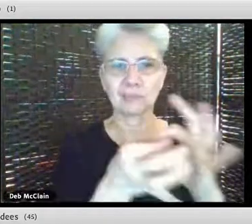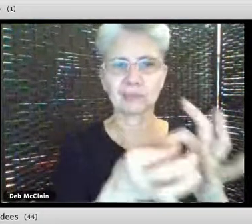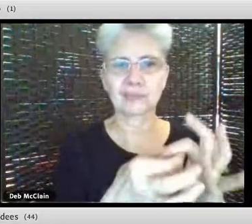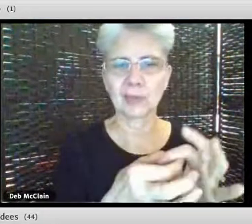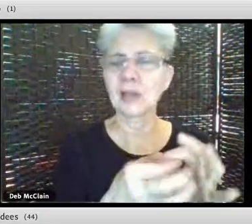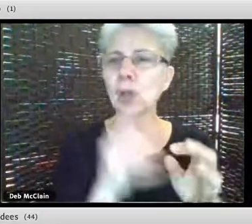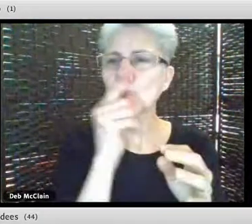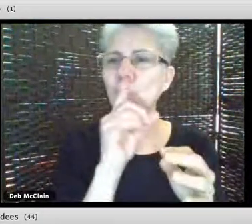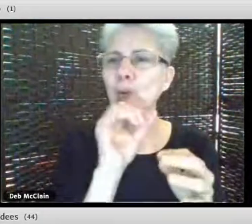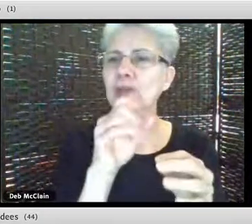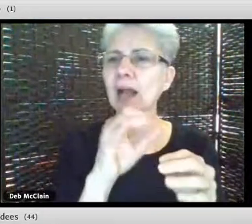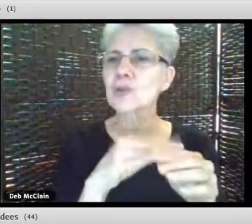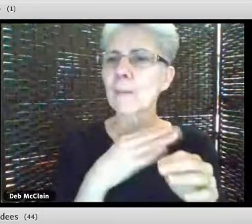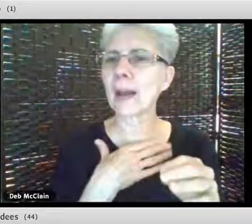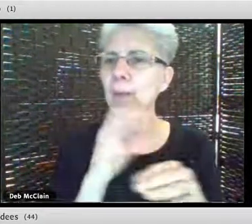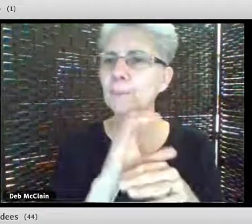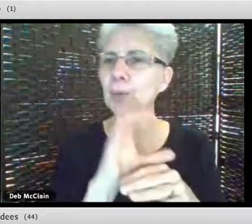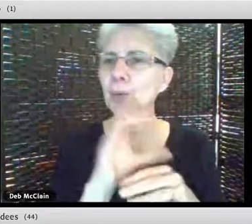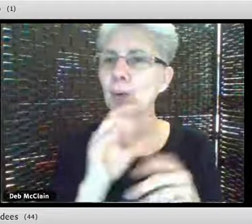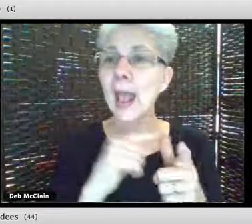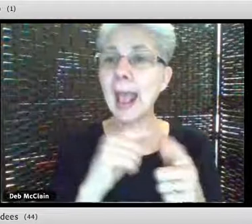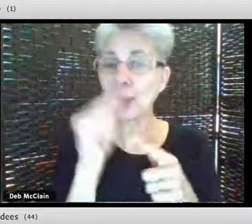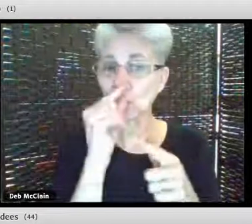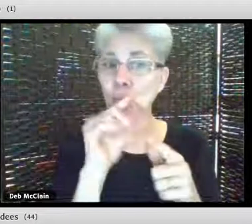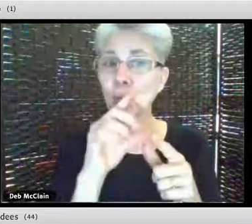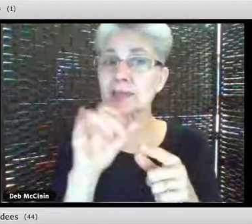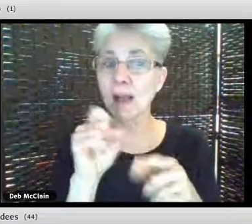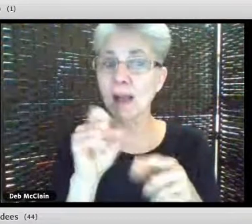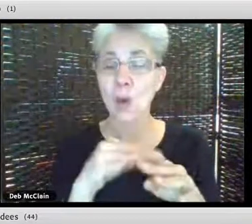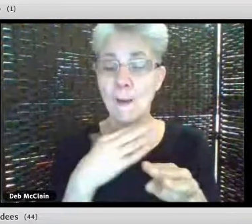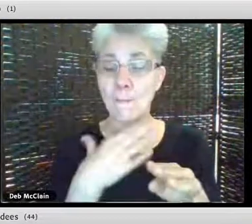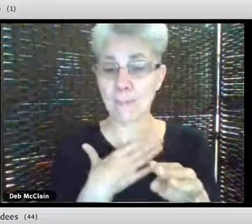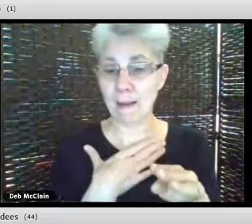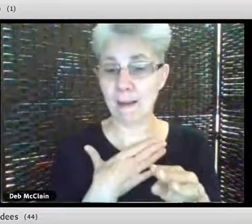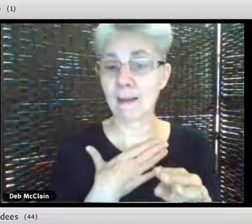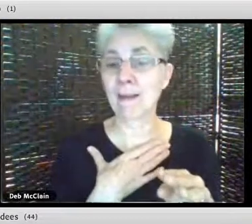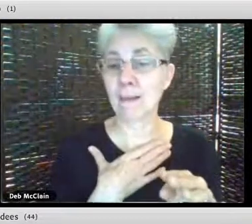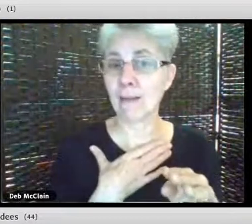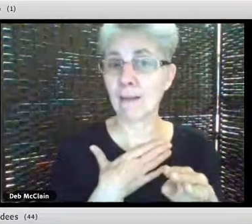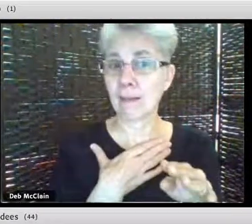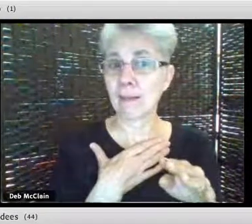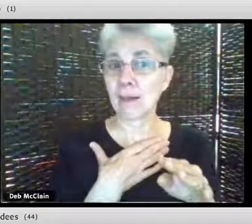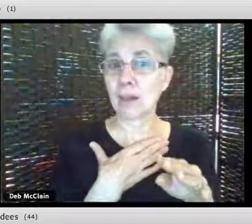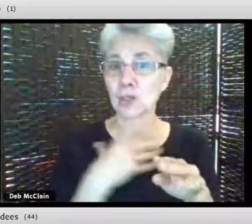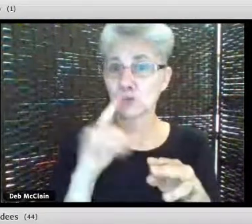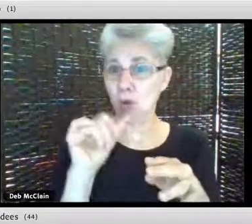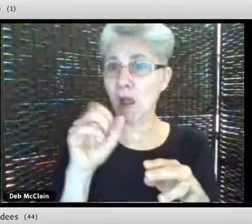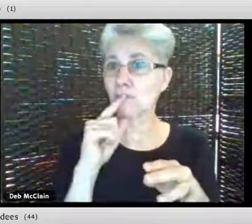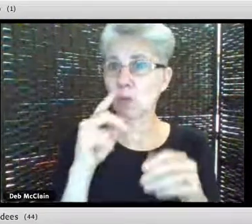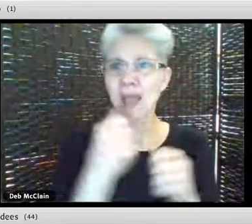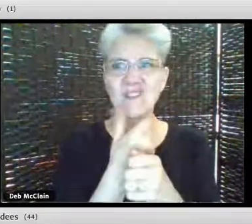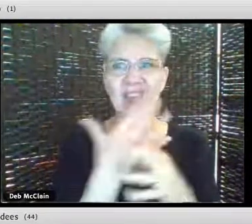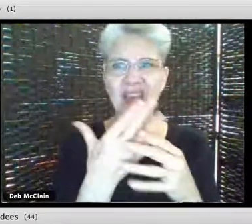If I make a change in a Google Doc on my phone, it's automatically going to sync with the Google Doc that's on my computer and the Google Doc